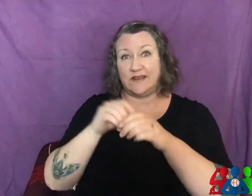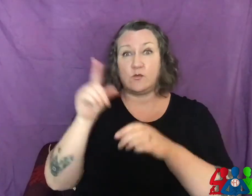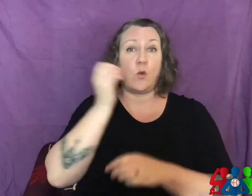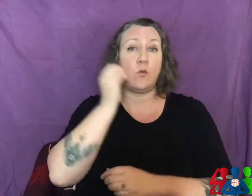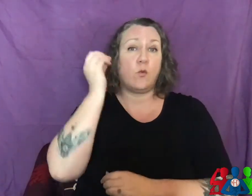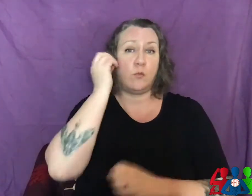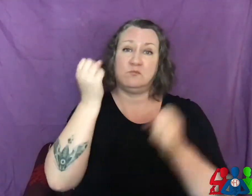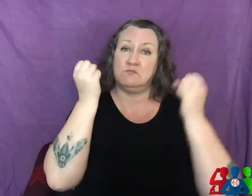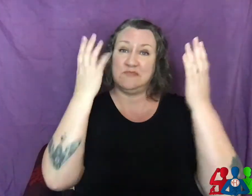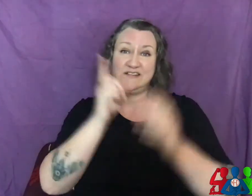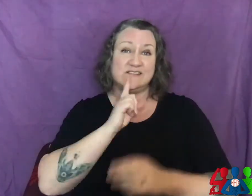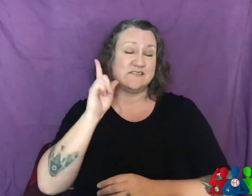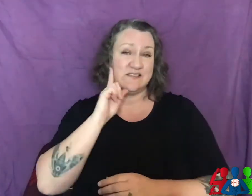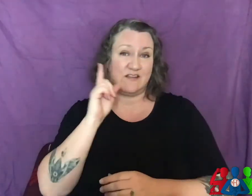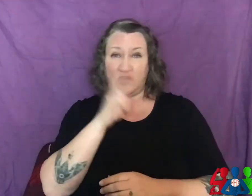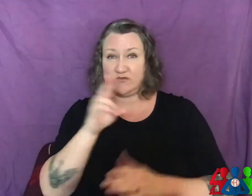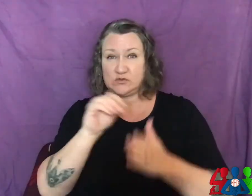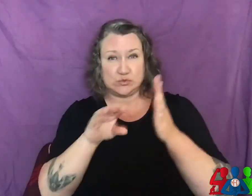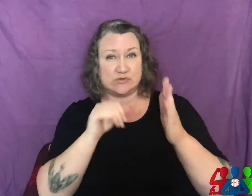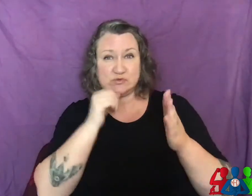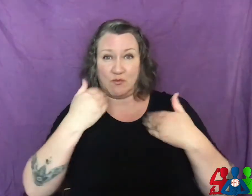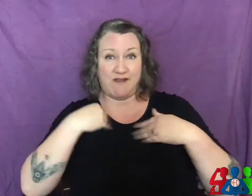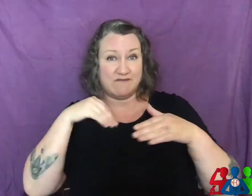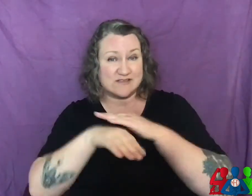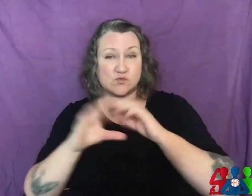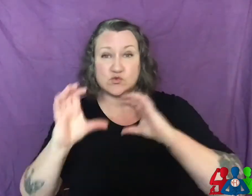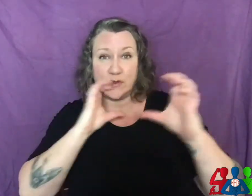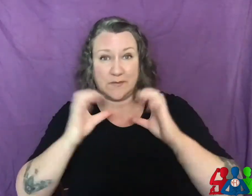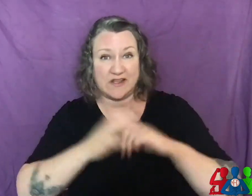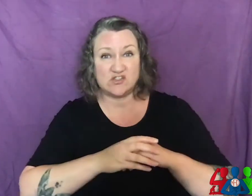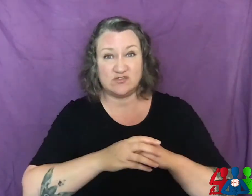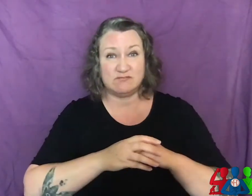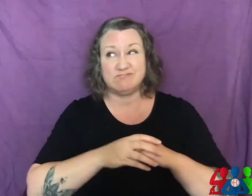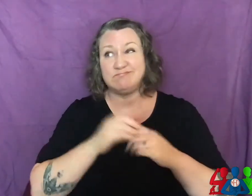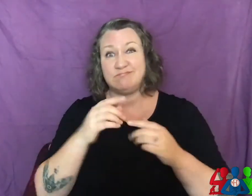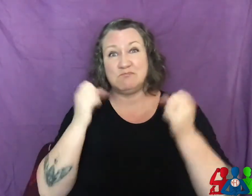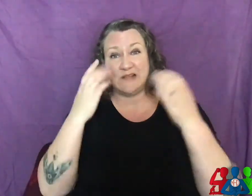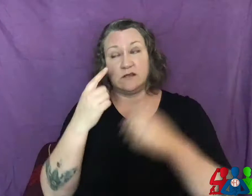and hard-of-hearing students. Remember that at home many of our students don't have access